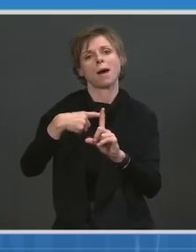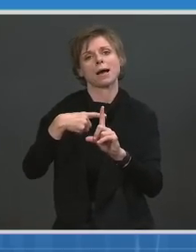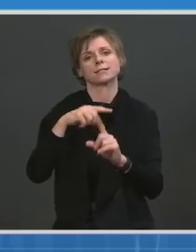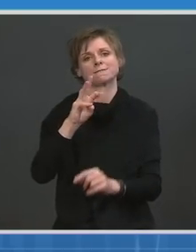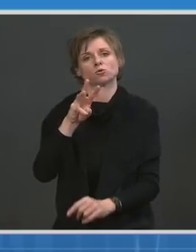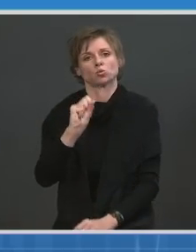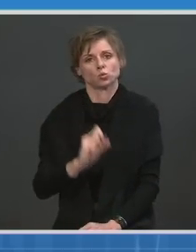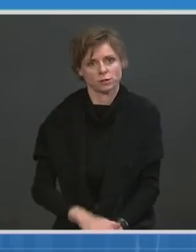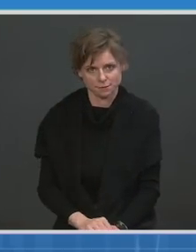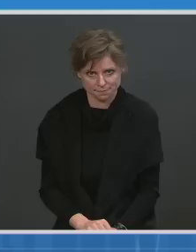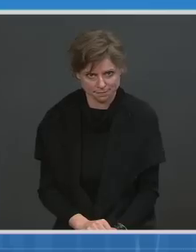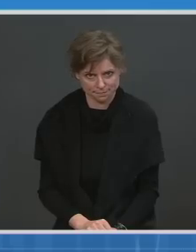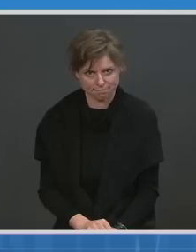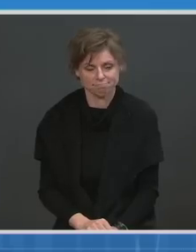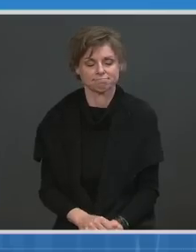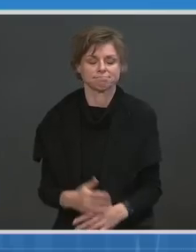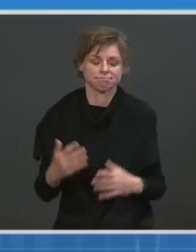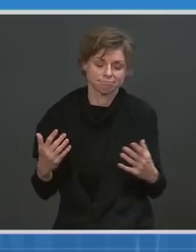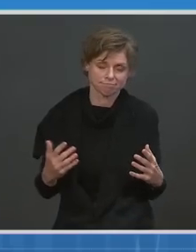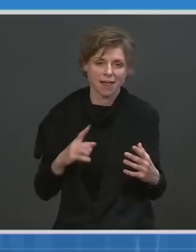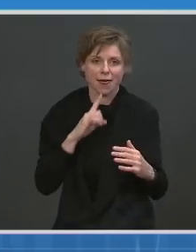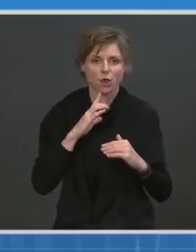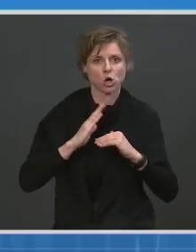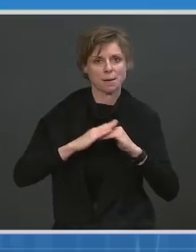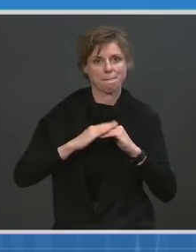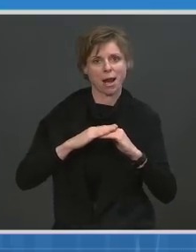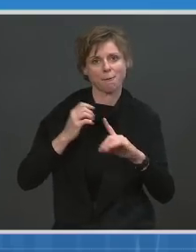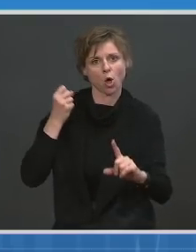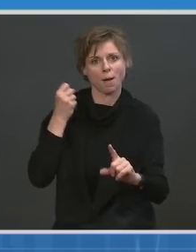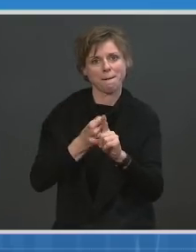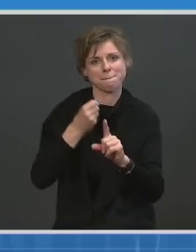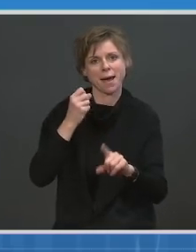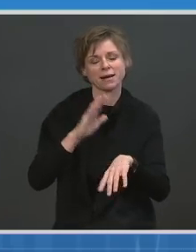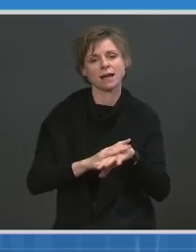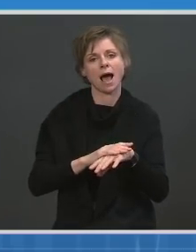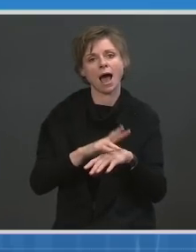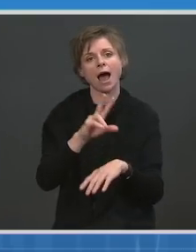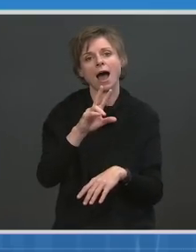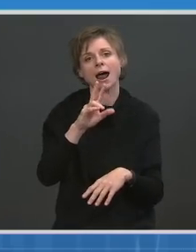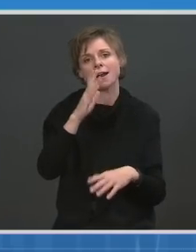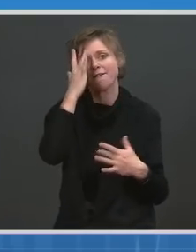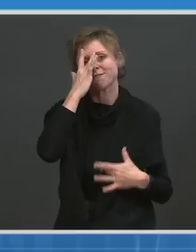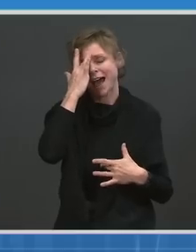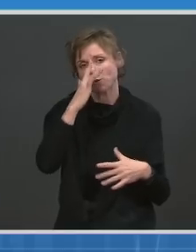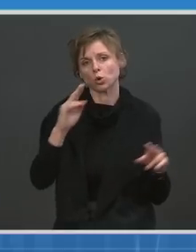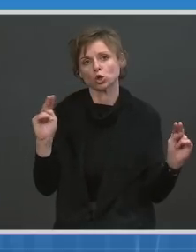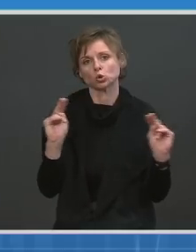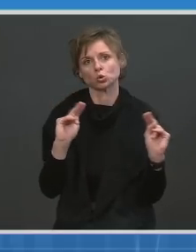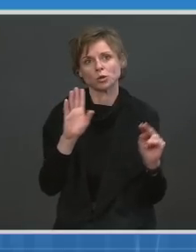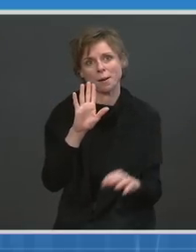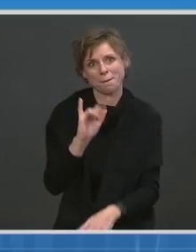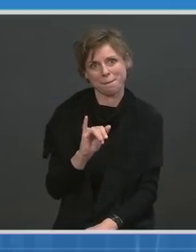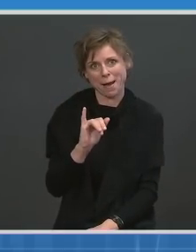There has been a minimal impact on viral neutralization by EUA monoclonal antibodies.